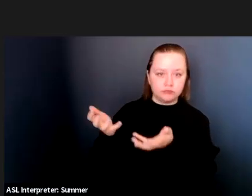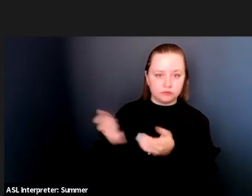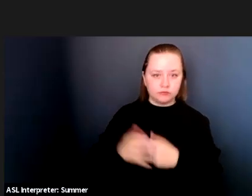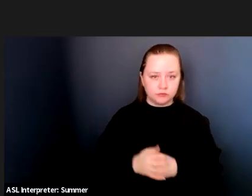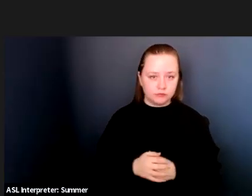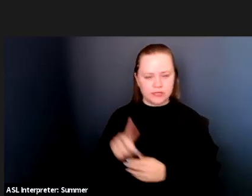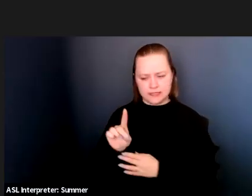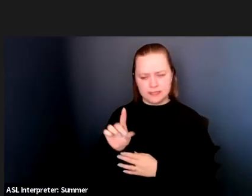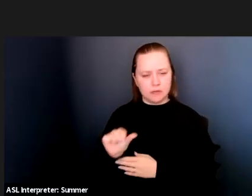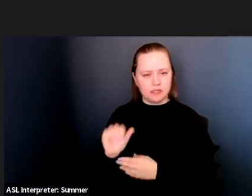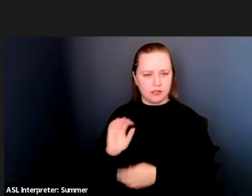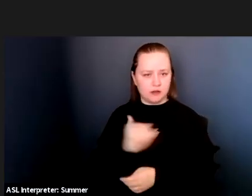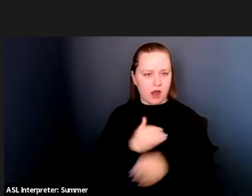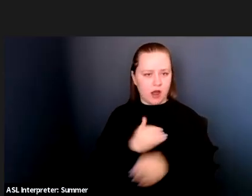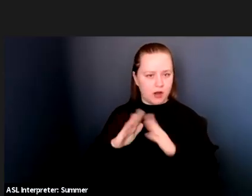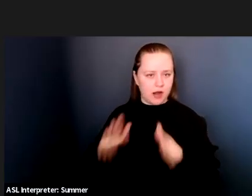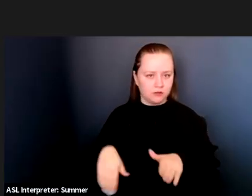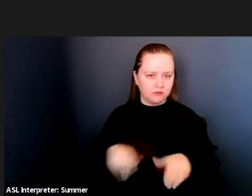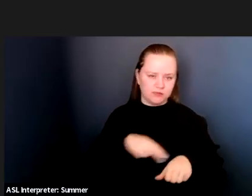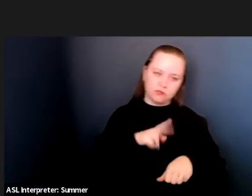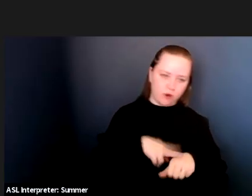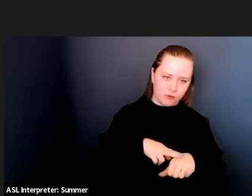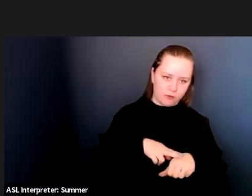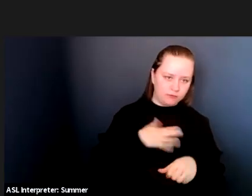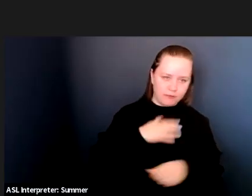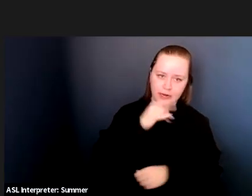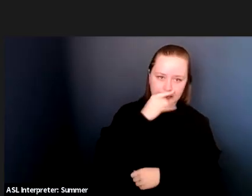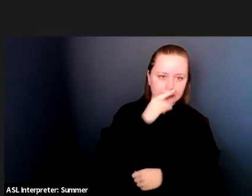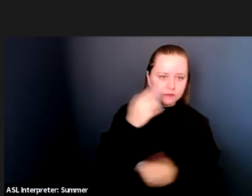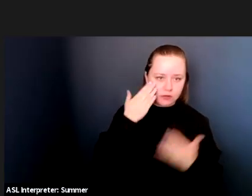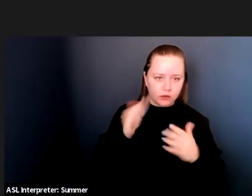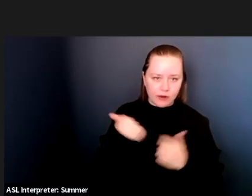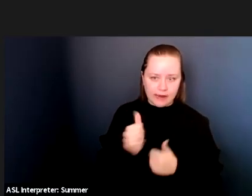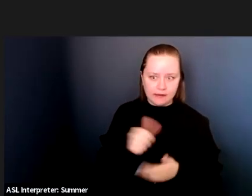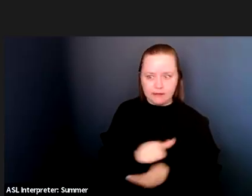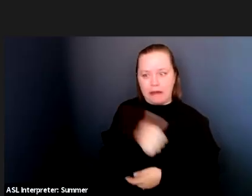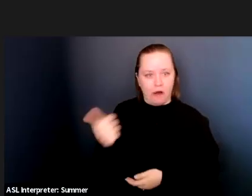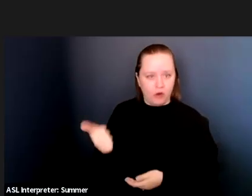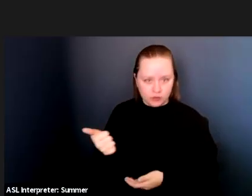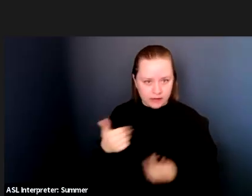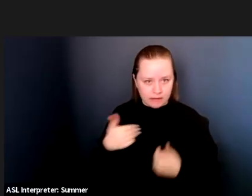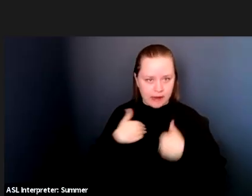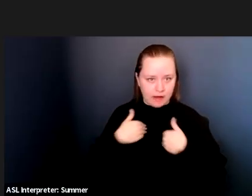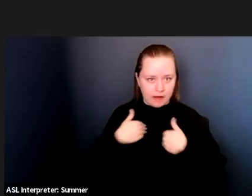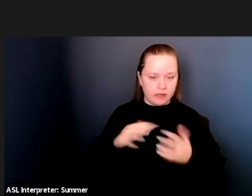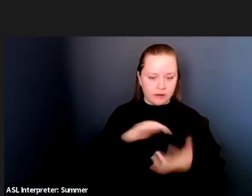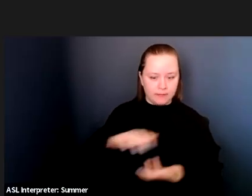My kids don't know anything else other than having a mixed ability family.